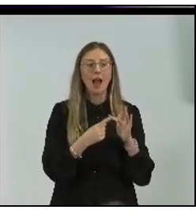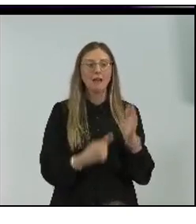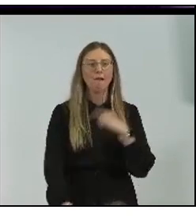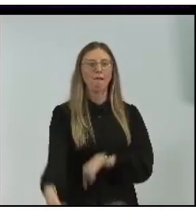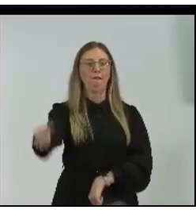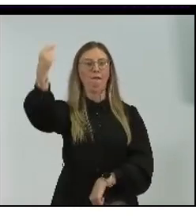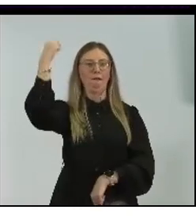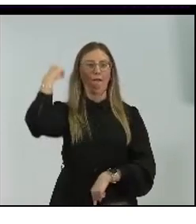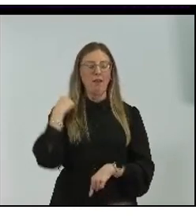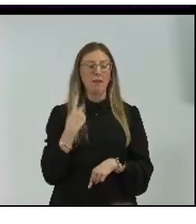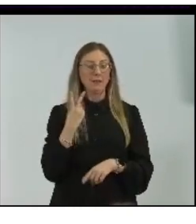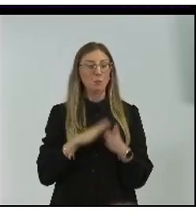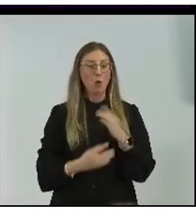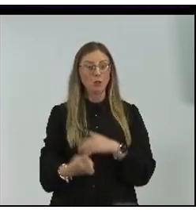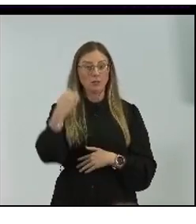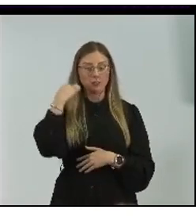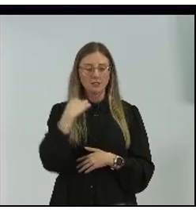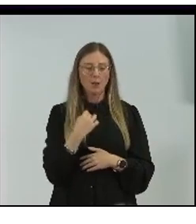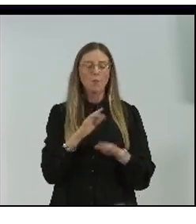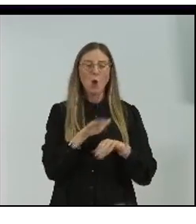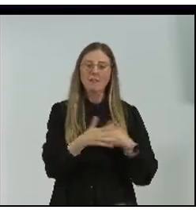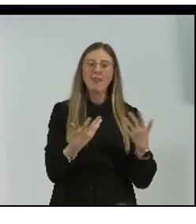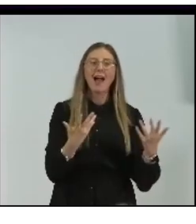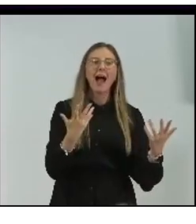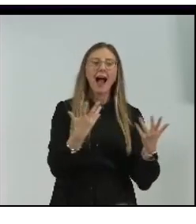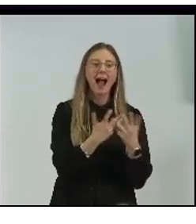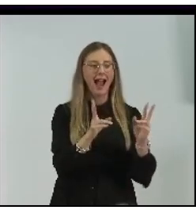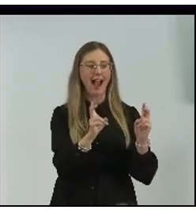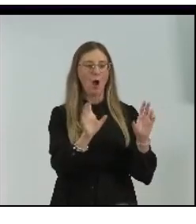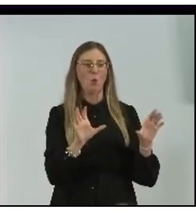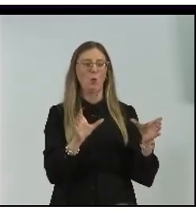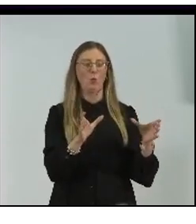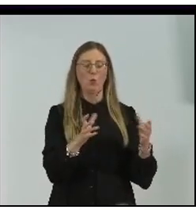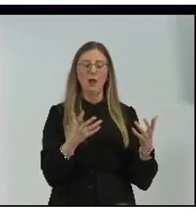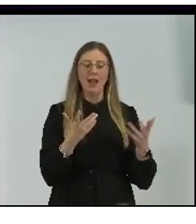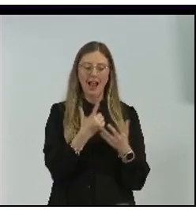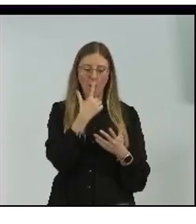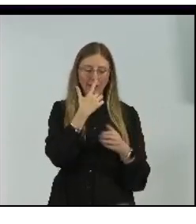10 months ago about the how bits and what's difficult about making things accessible.